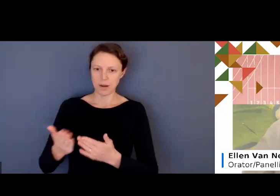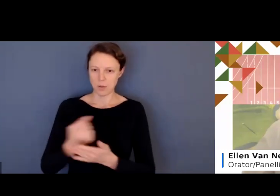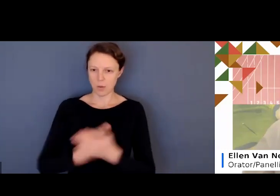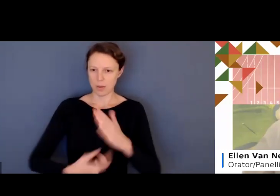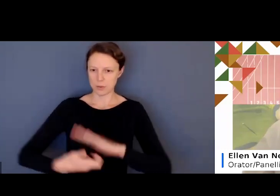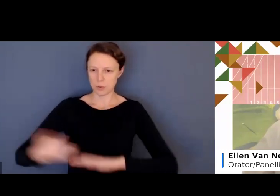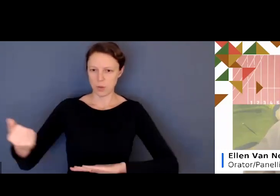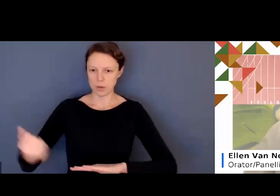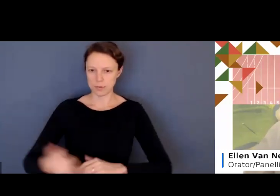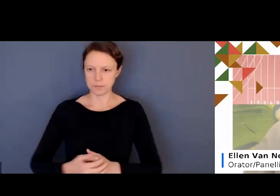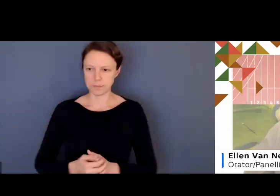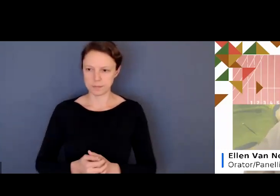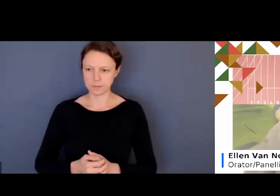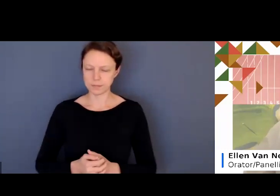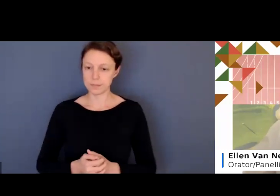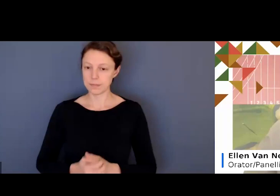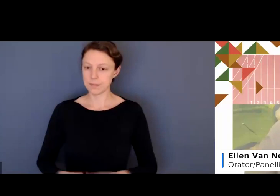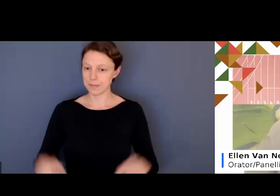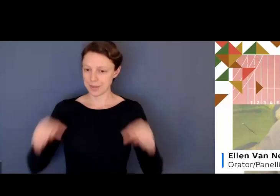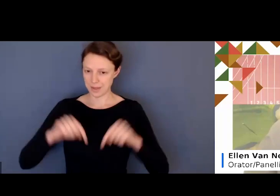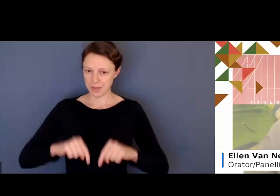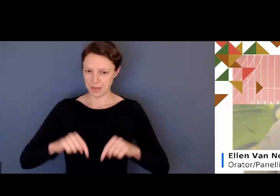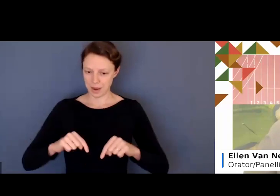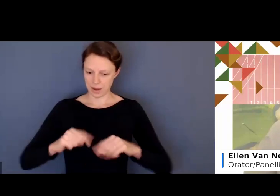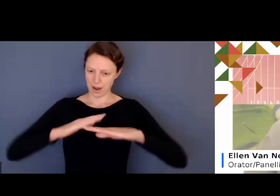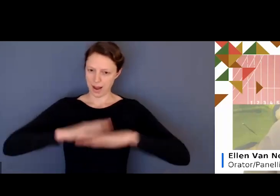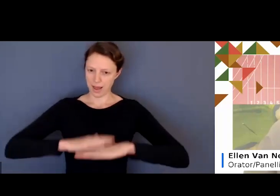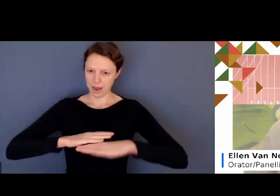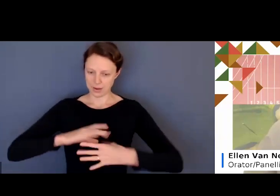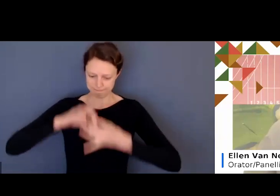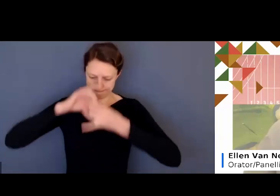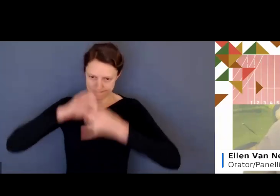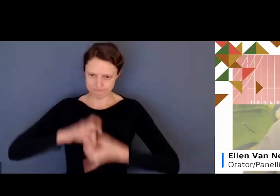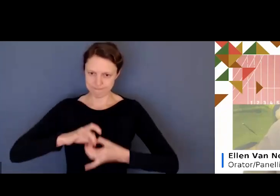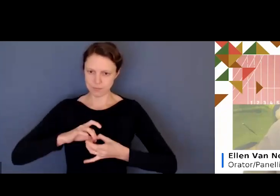and deeply ingrained in the land is culture.